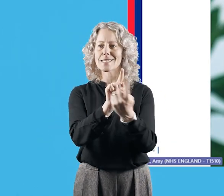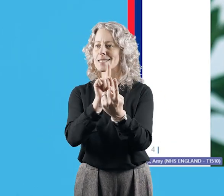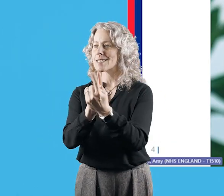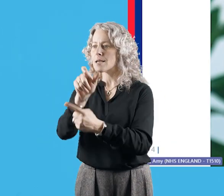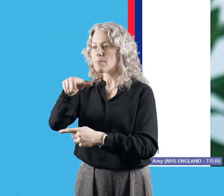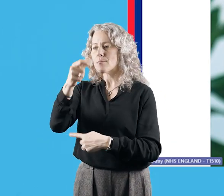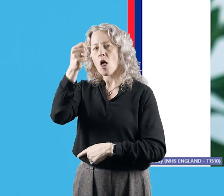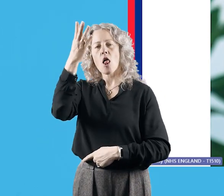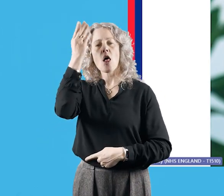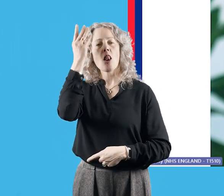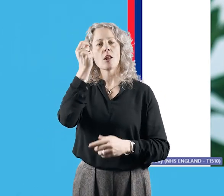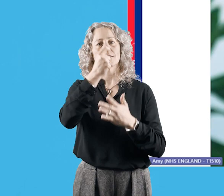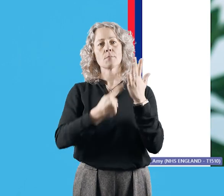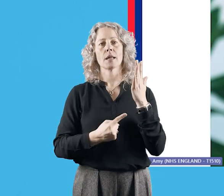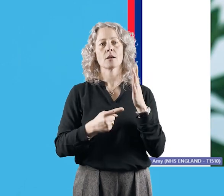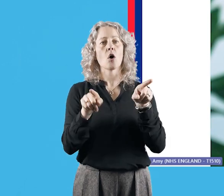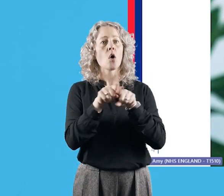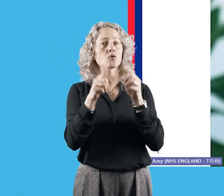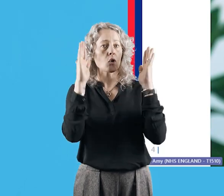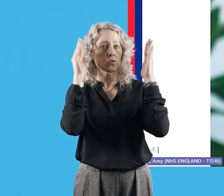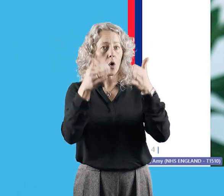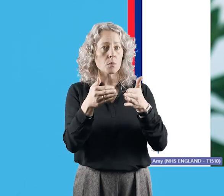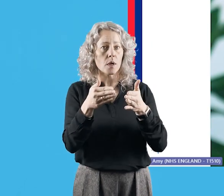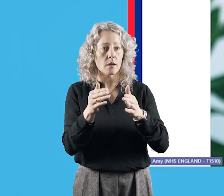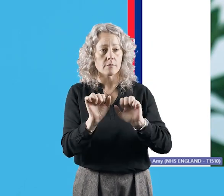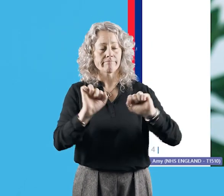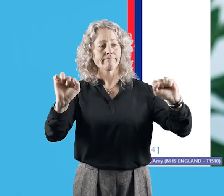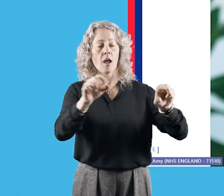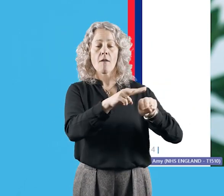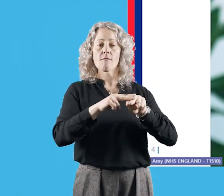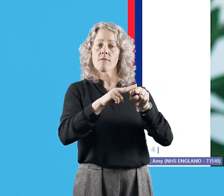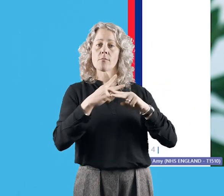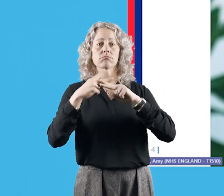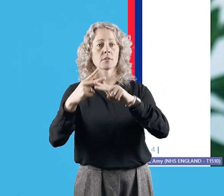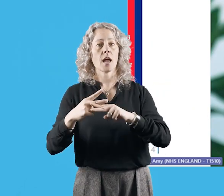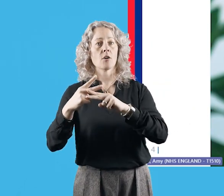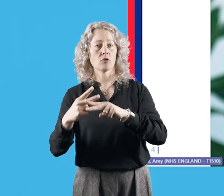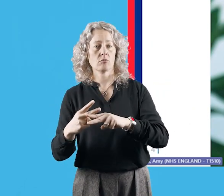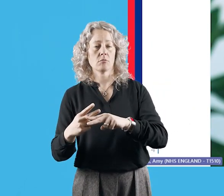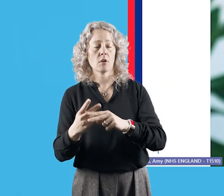learning disability and autistic people, their families and carers, and with many dedicated health and